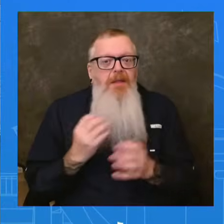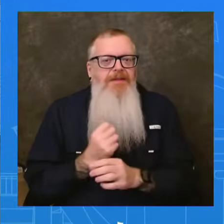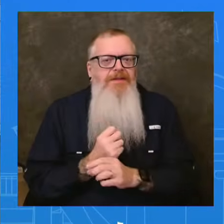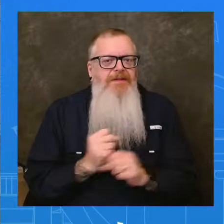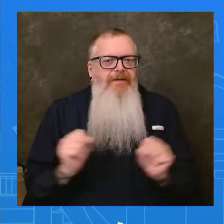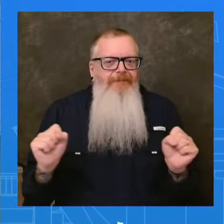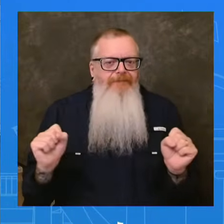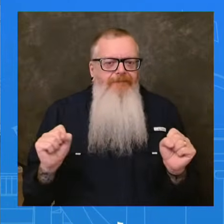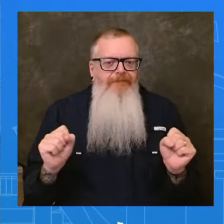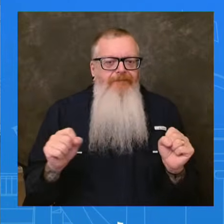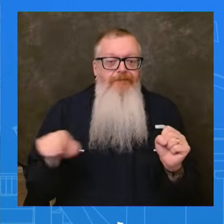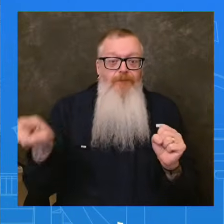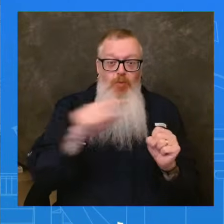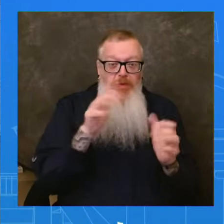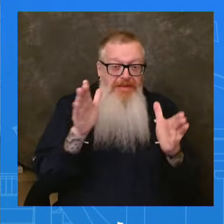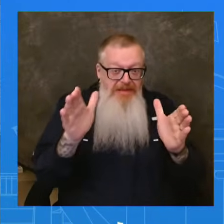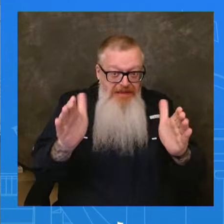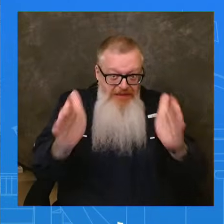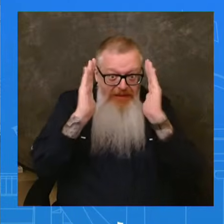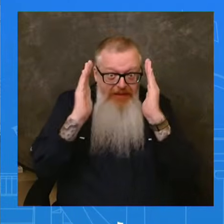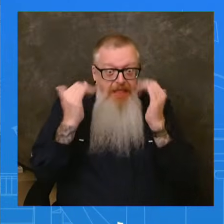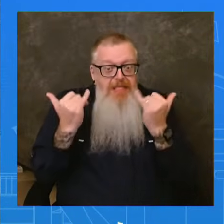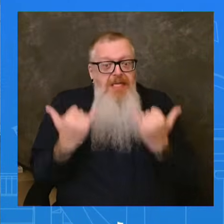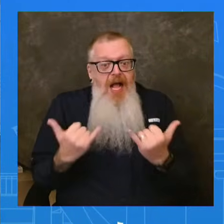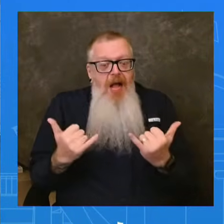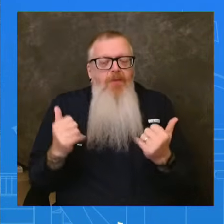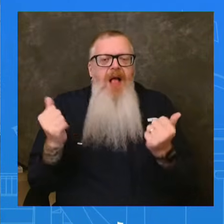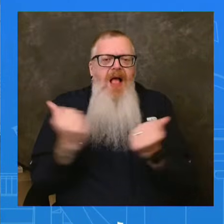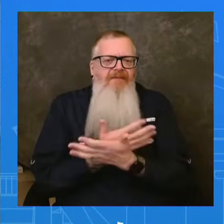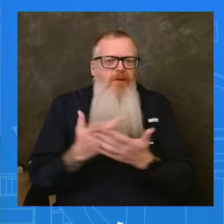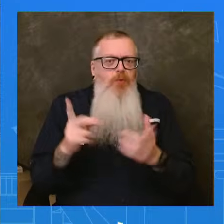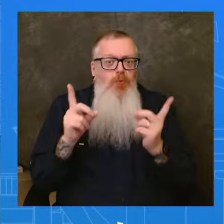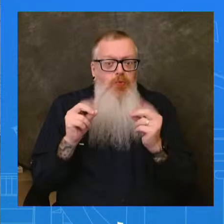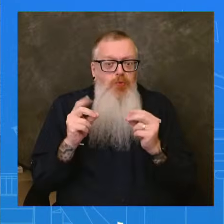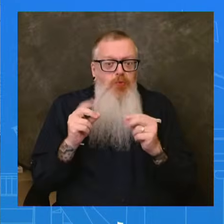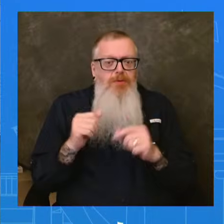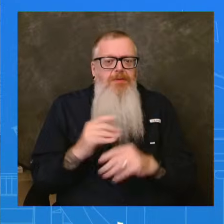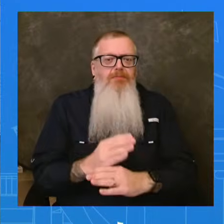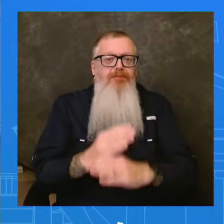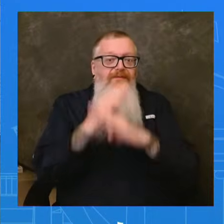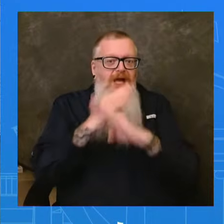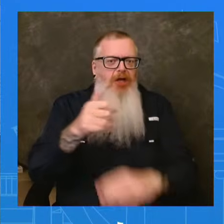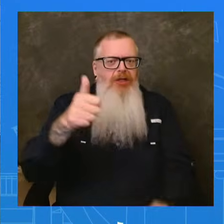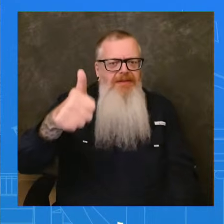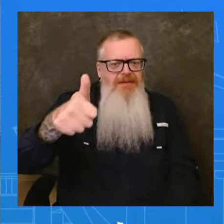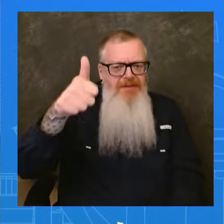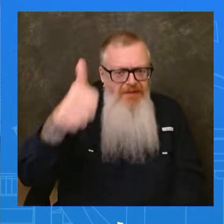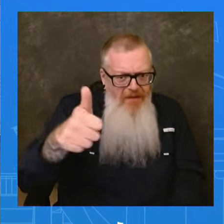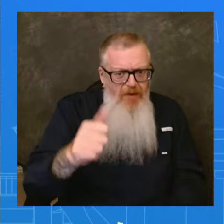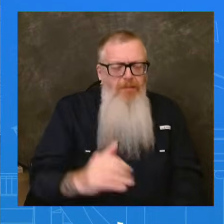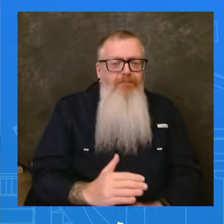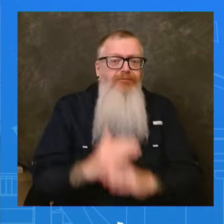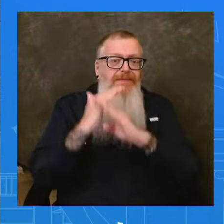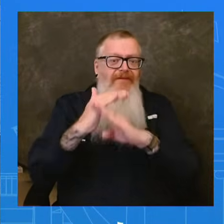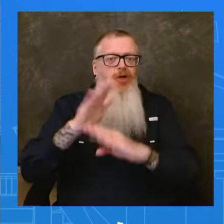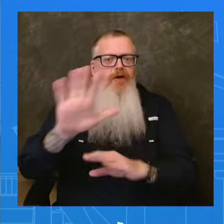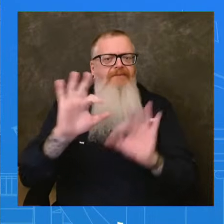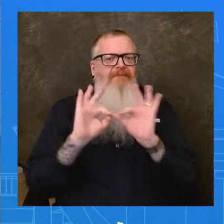to protect yourself and your family as Milton passes. Some of you may still be able to safely evacuate.